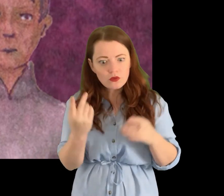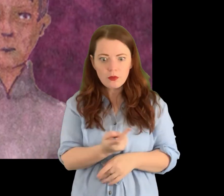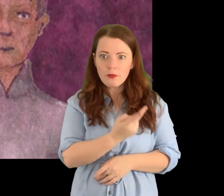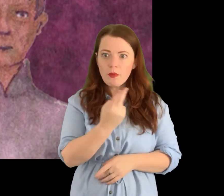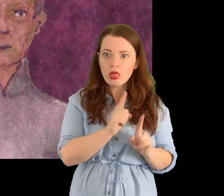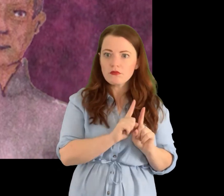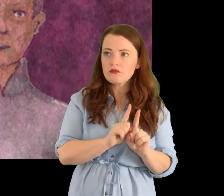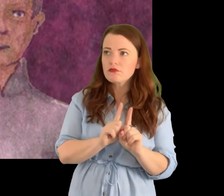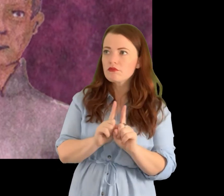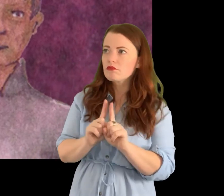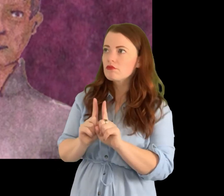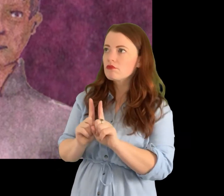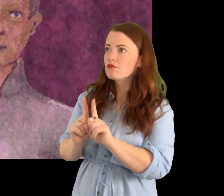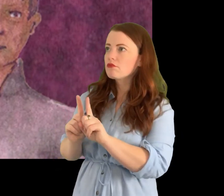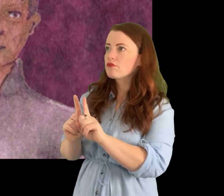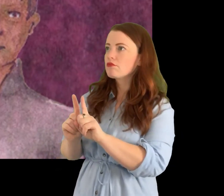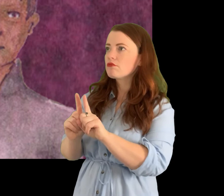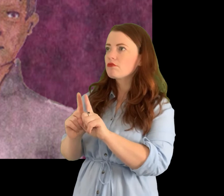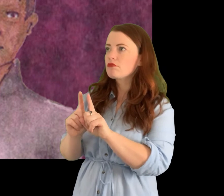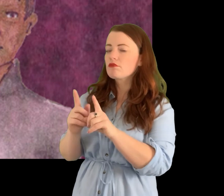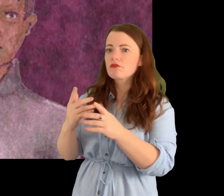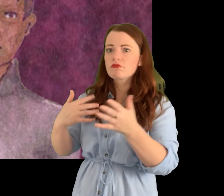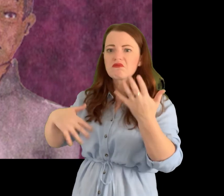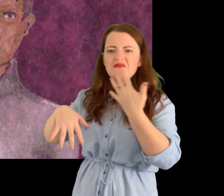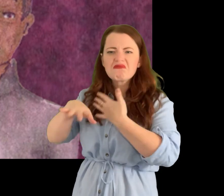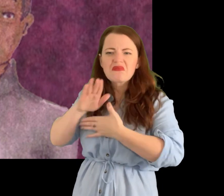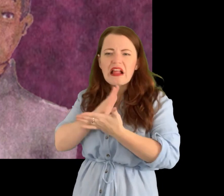So they walked inside the palace Clean and hard and glass surrounded